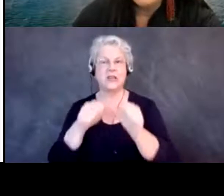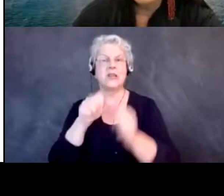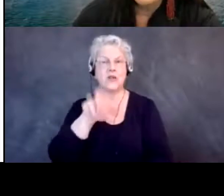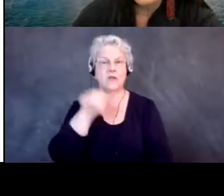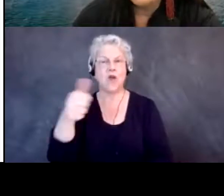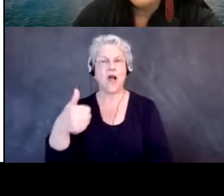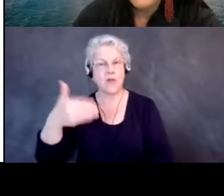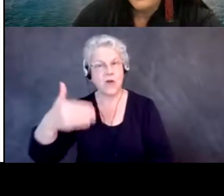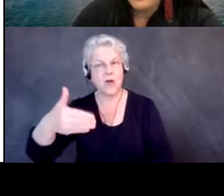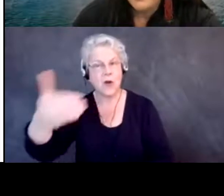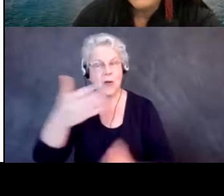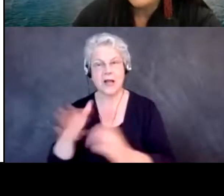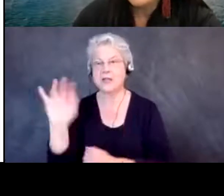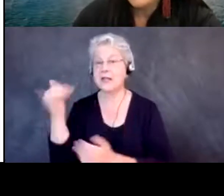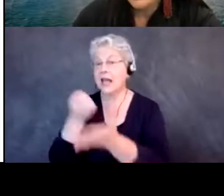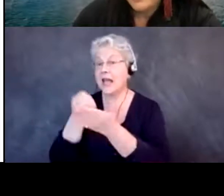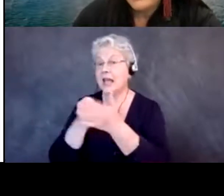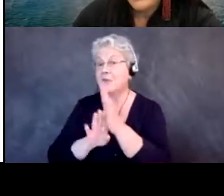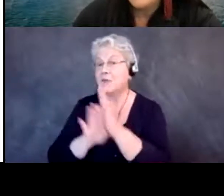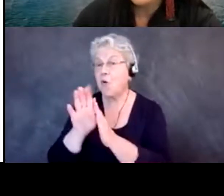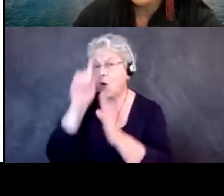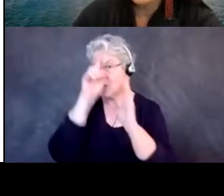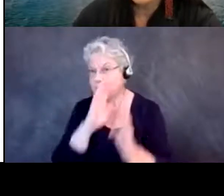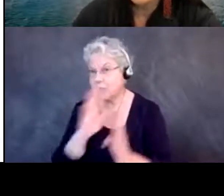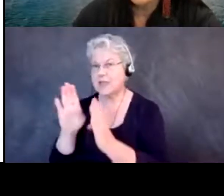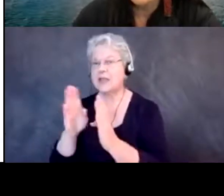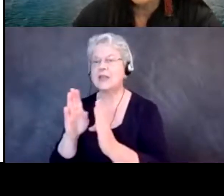like economic development plans, like strategic plans, like any kind of community engagement you